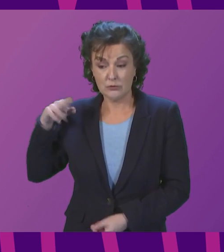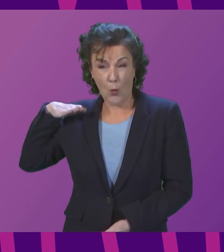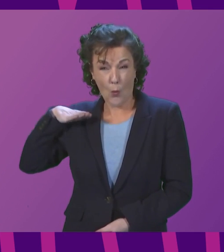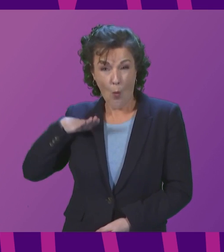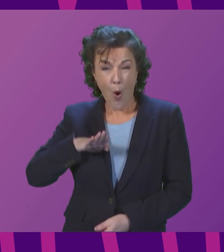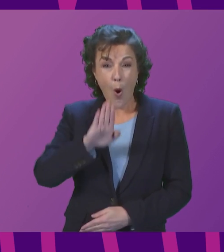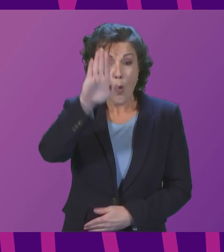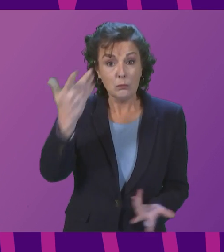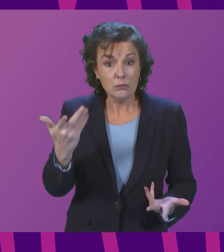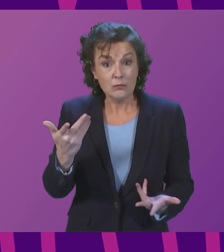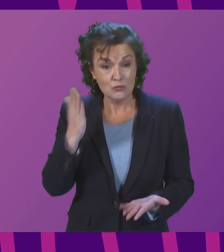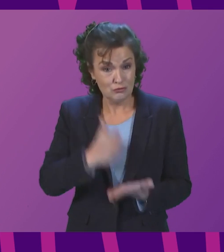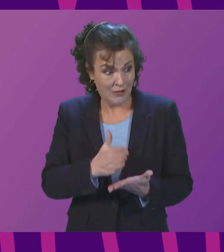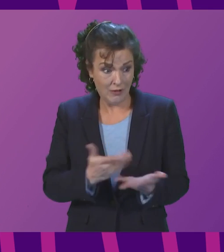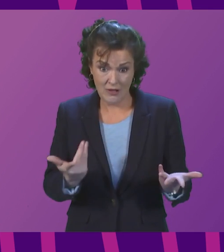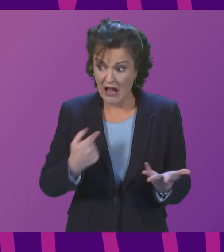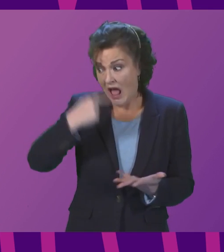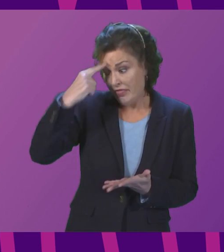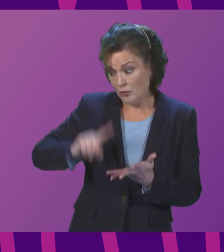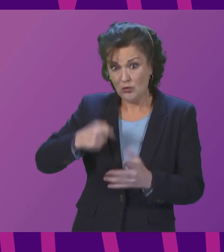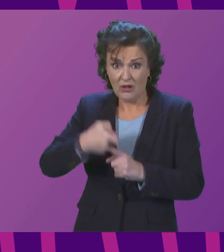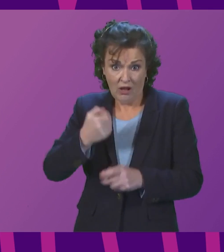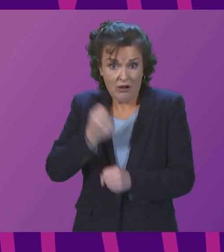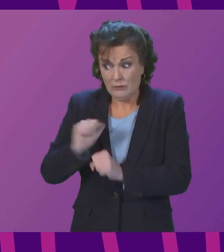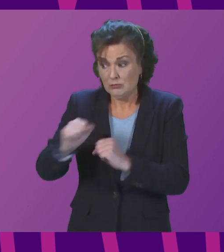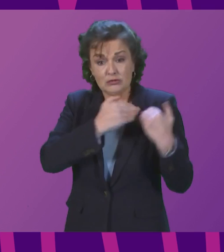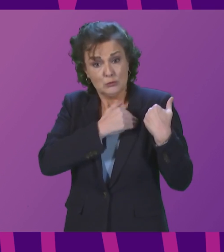but it is for the United Kingdom Government to come forward with proposals on the matter.